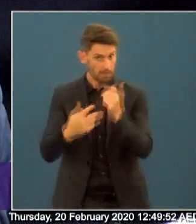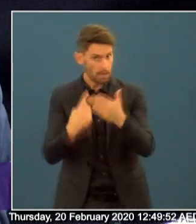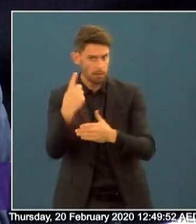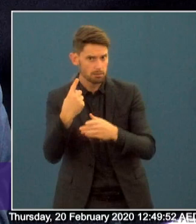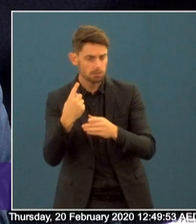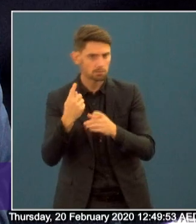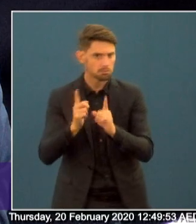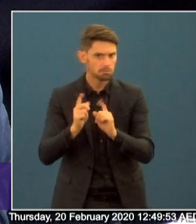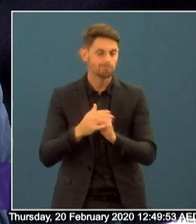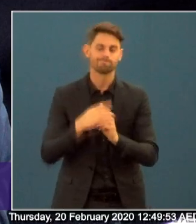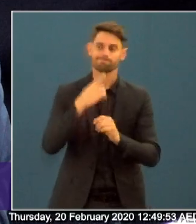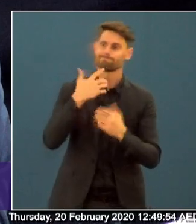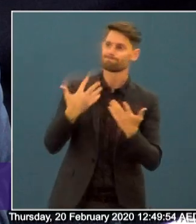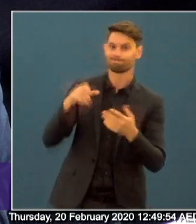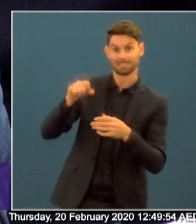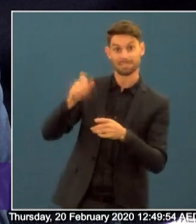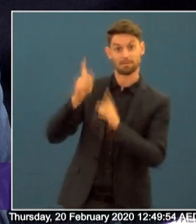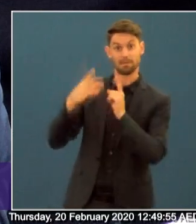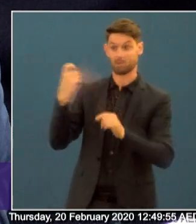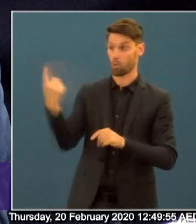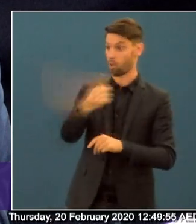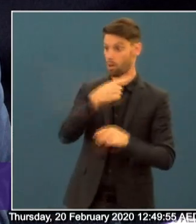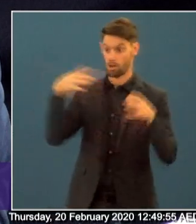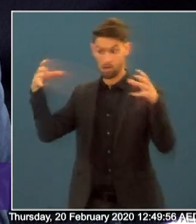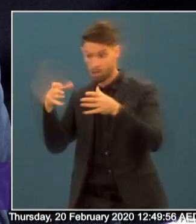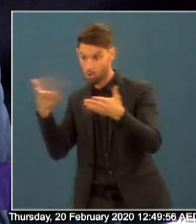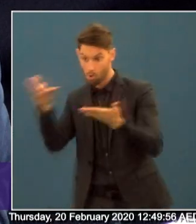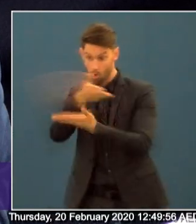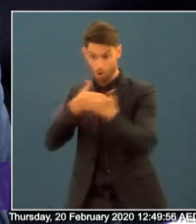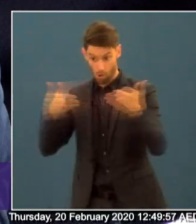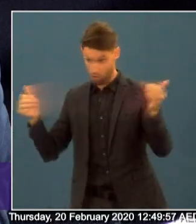across a number of sectors and you all agree on actions,